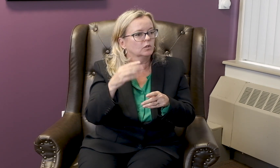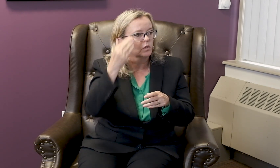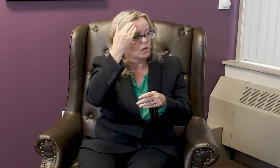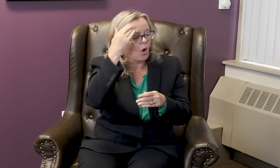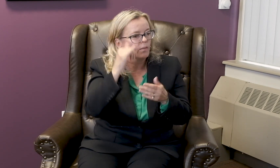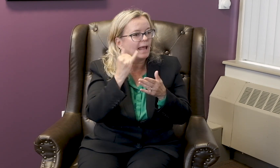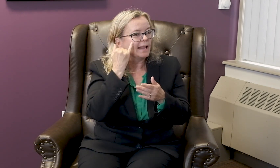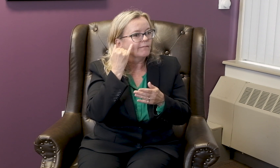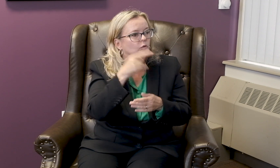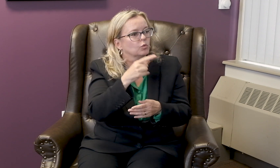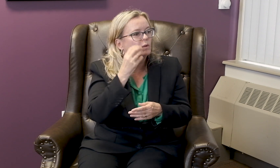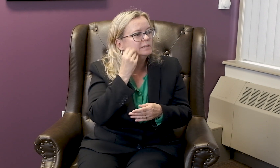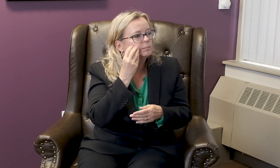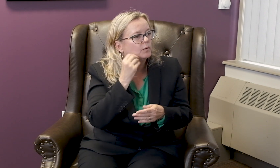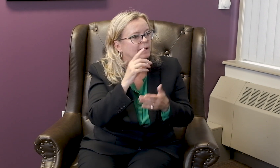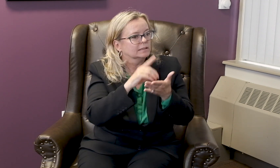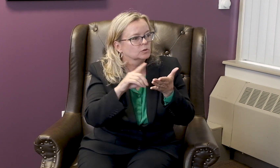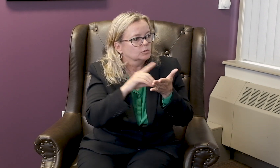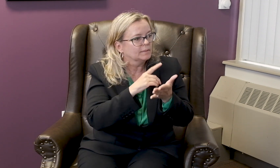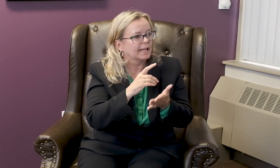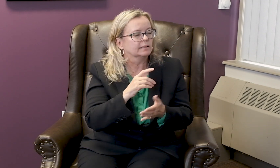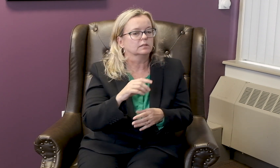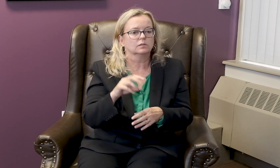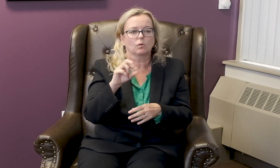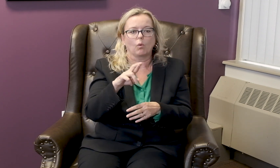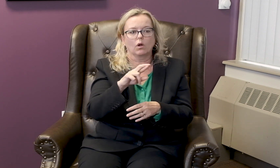I also want to encourage those out there, if you experience discrimination